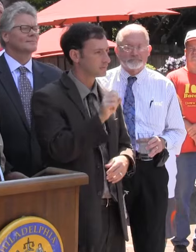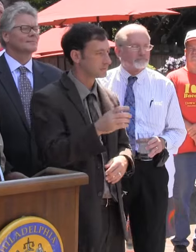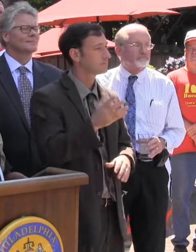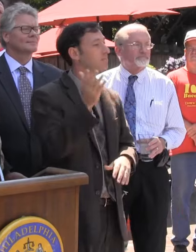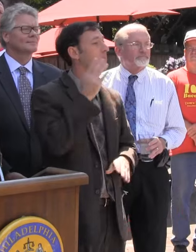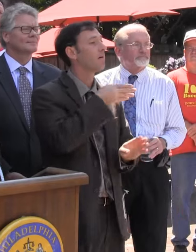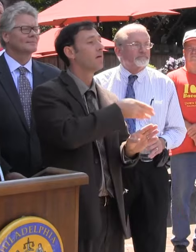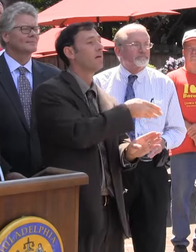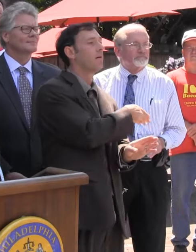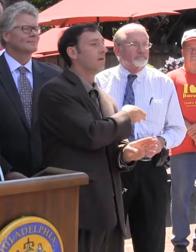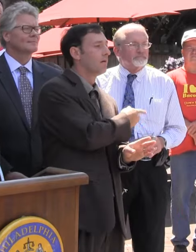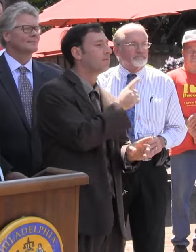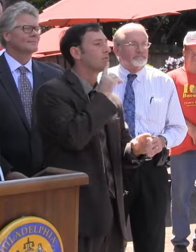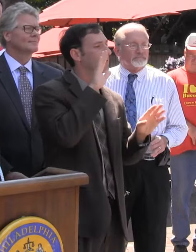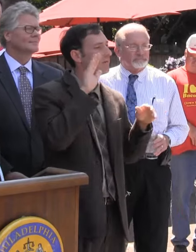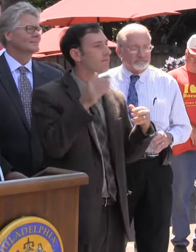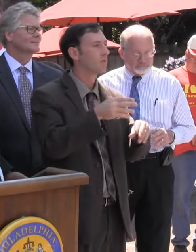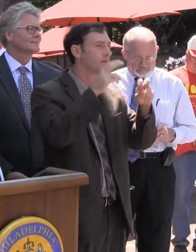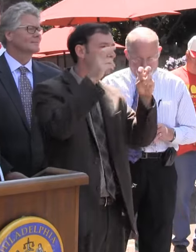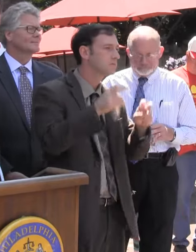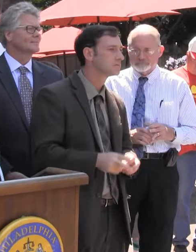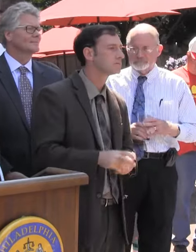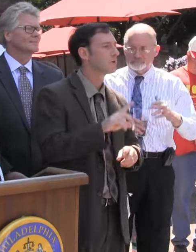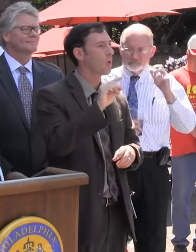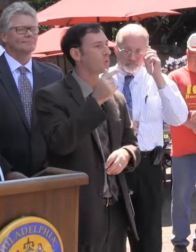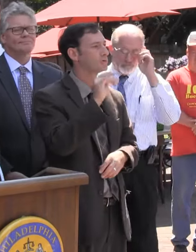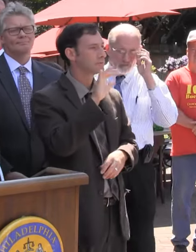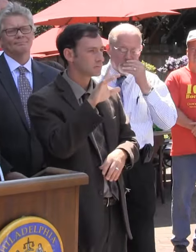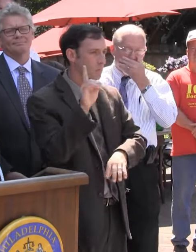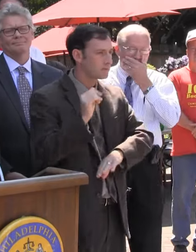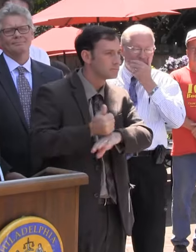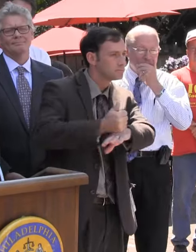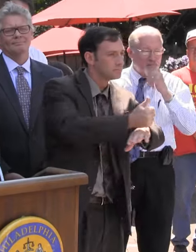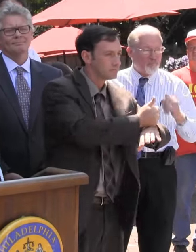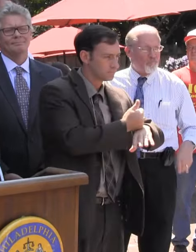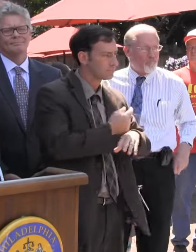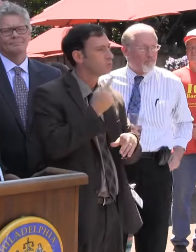focused on issues of logistics and rightfully so because we want our residents, our businesses,